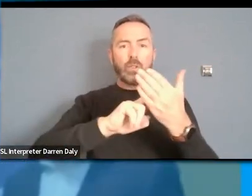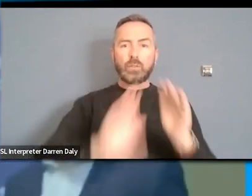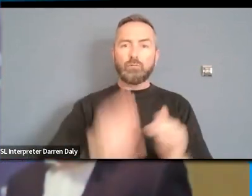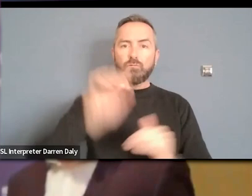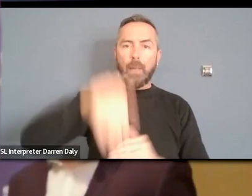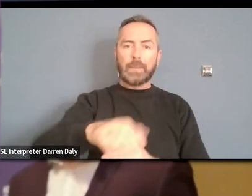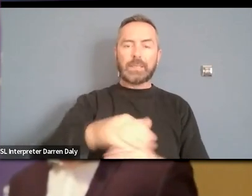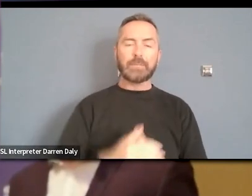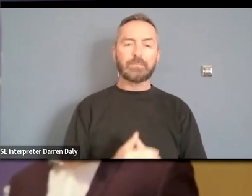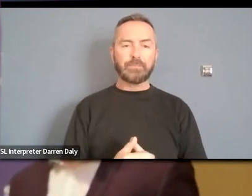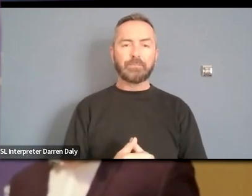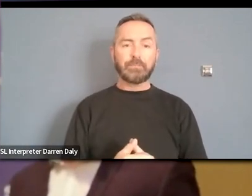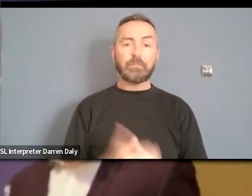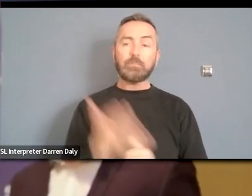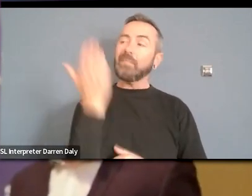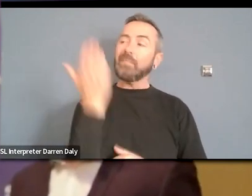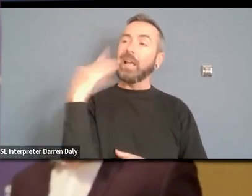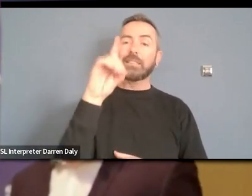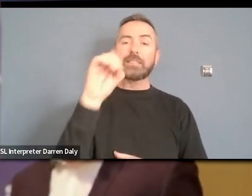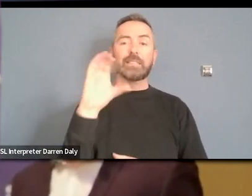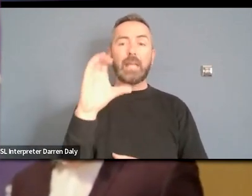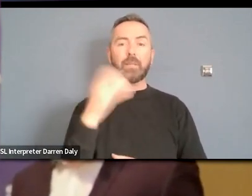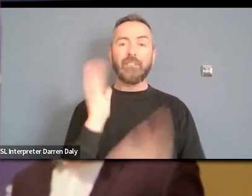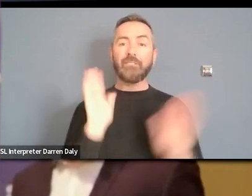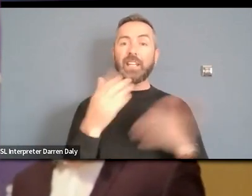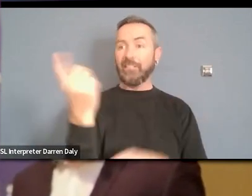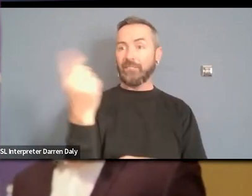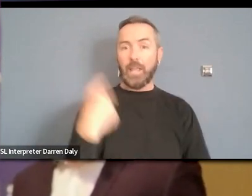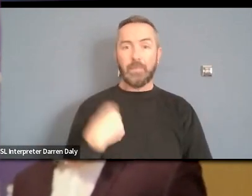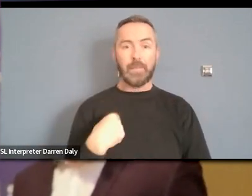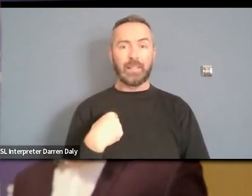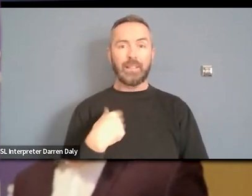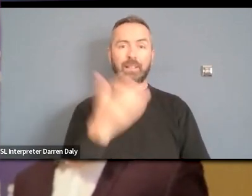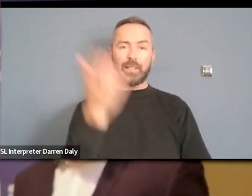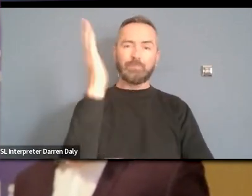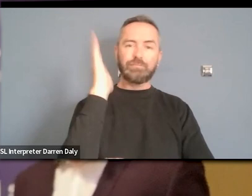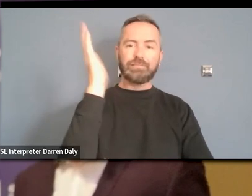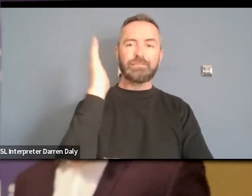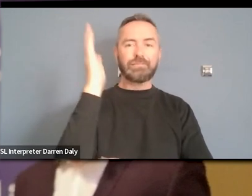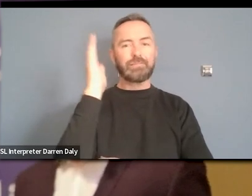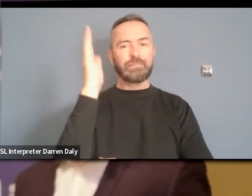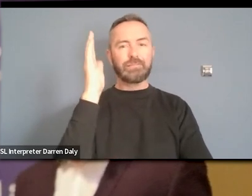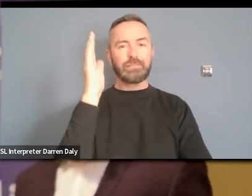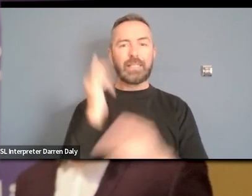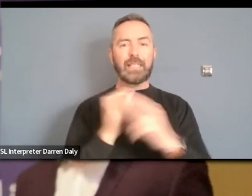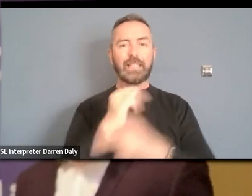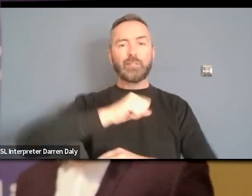In December last year I was invited to be a guest speaker up in Donegal at the